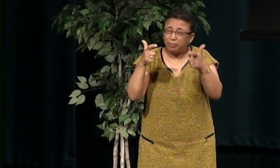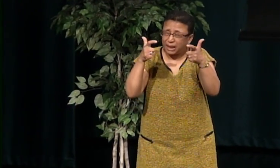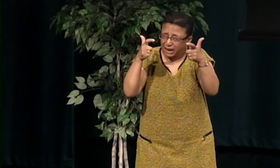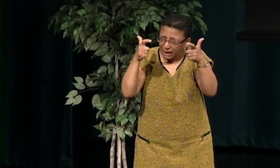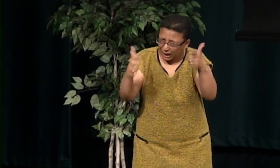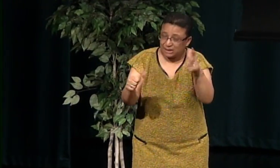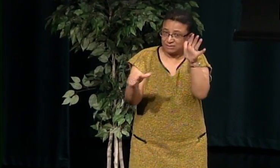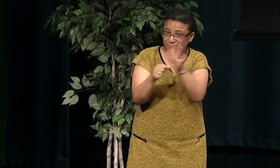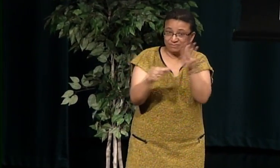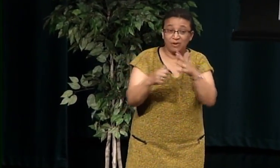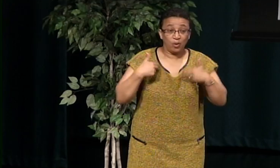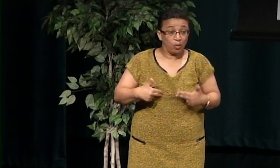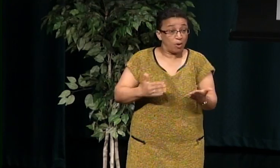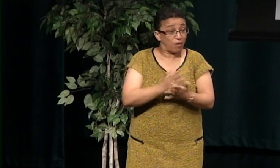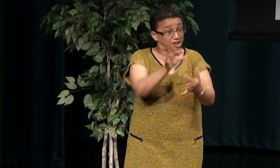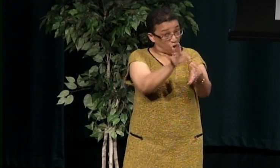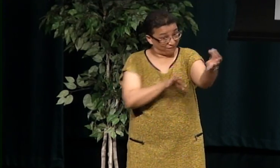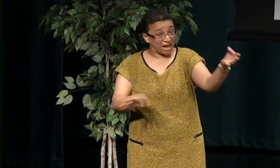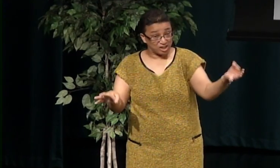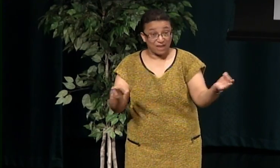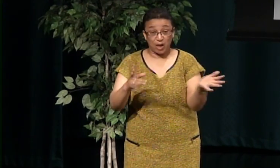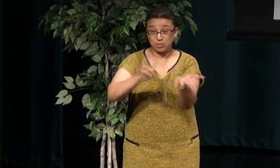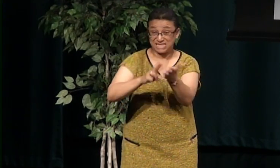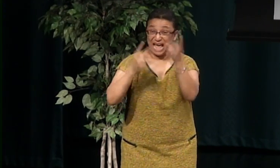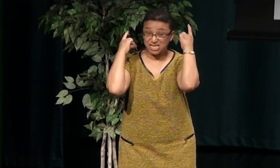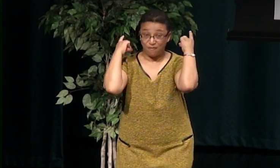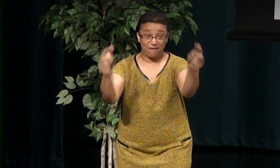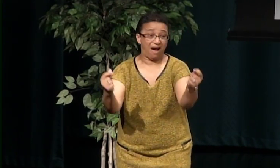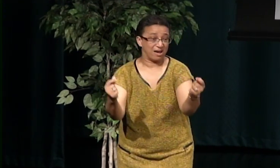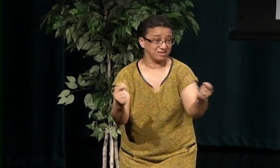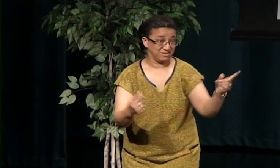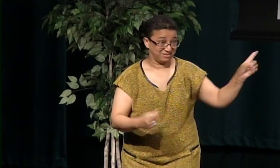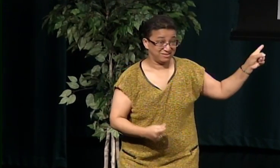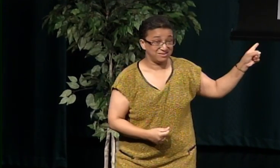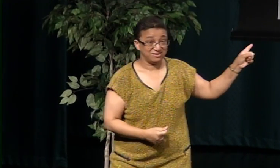This is one of the most important